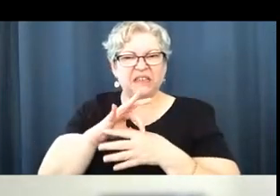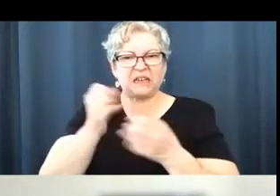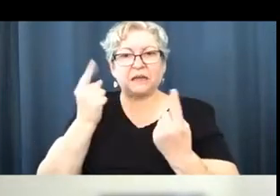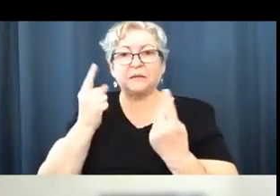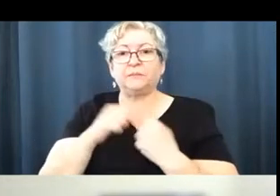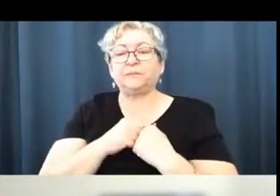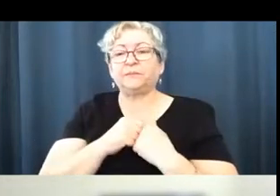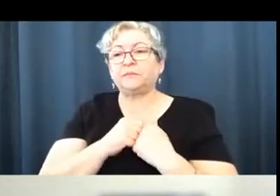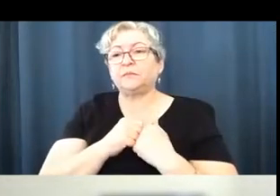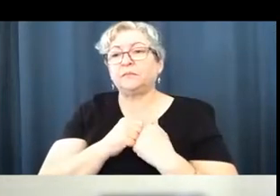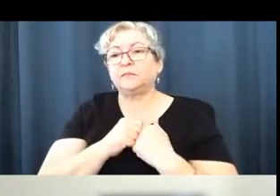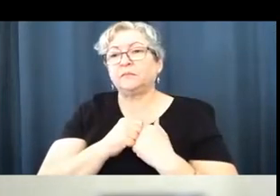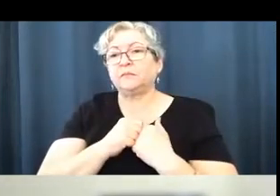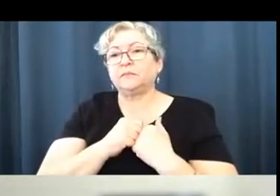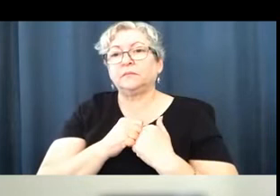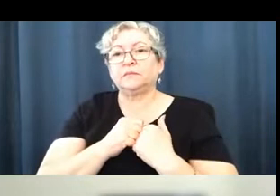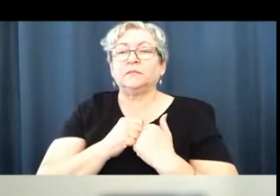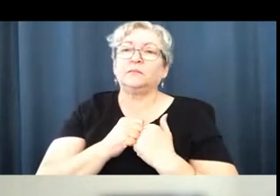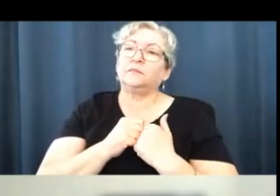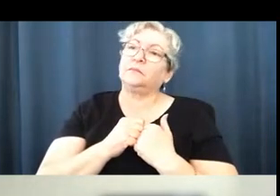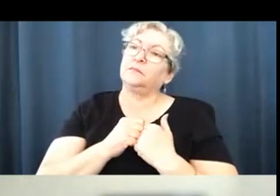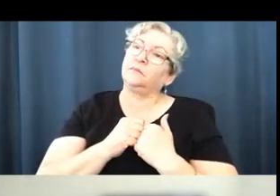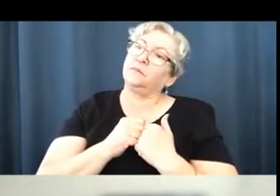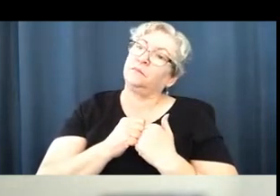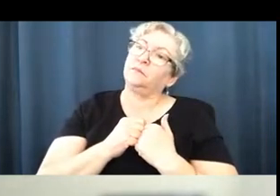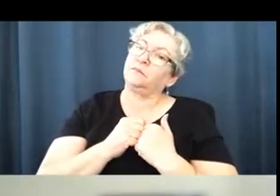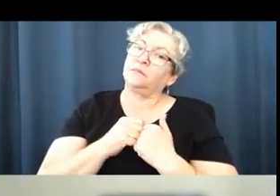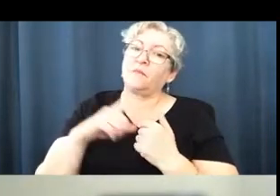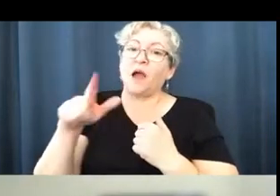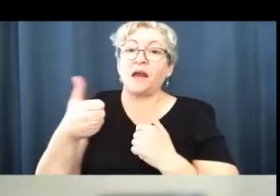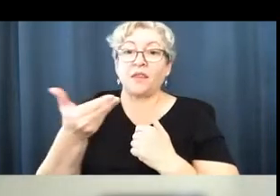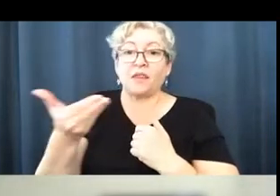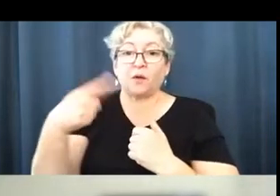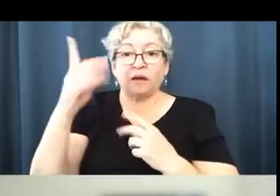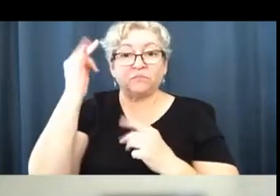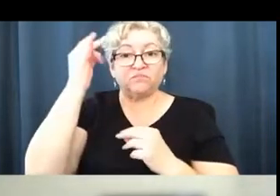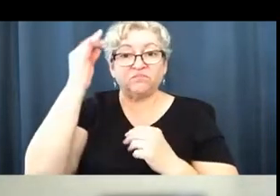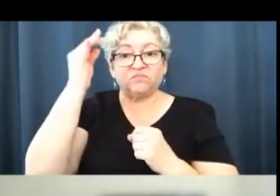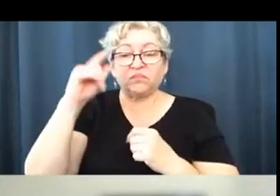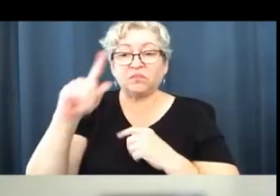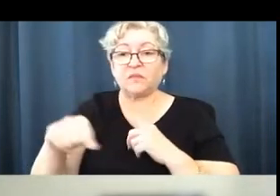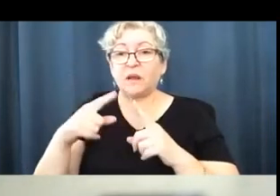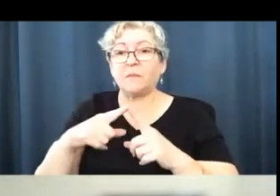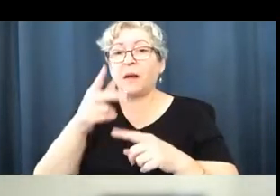I think that another thing we can think about as far as poor accessibility,